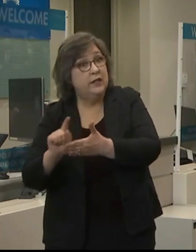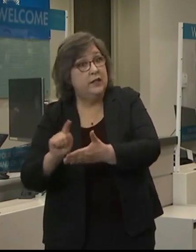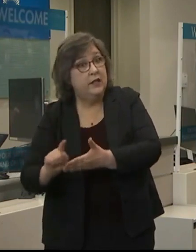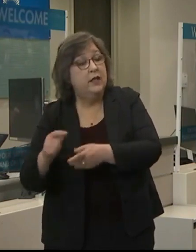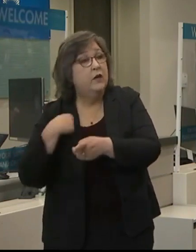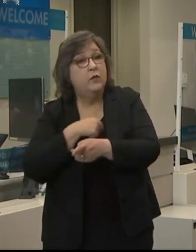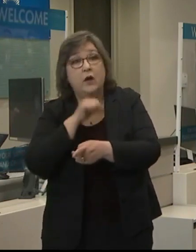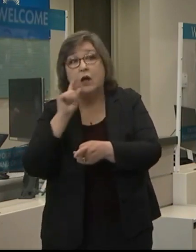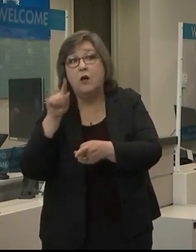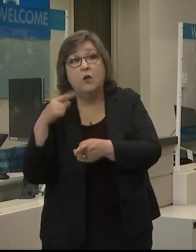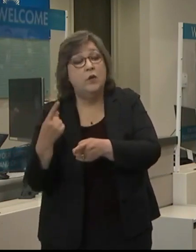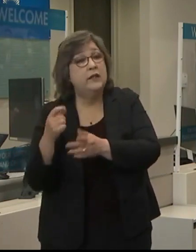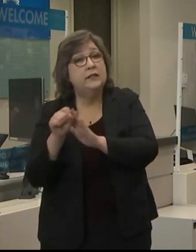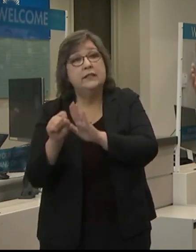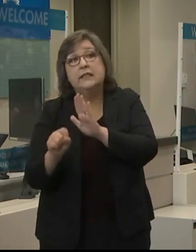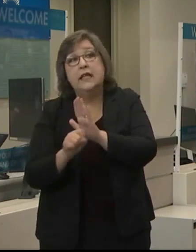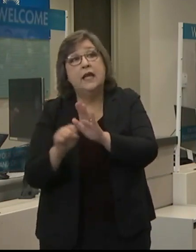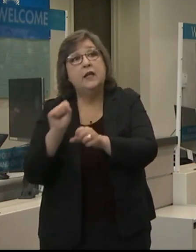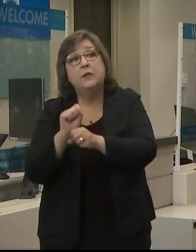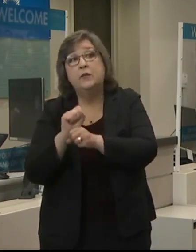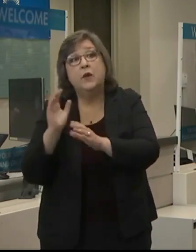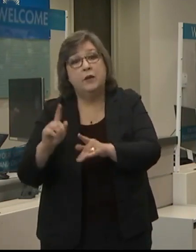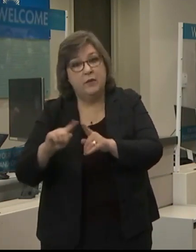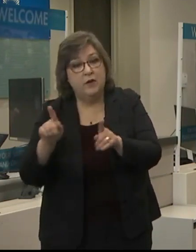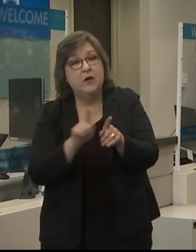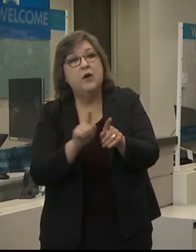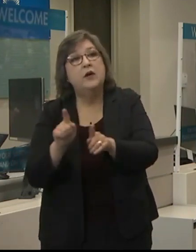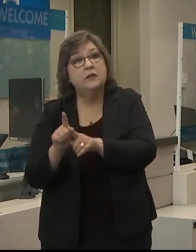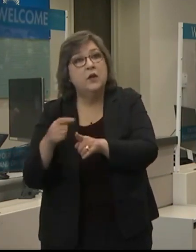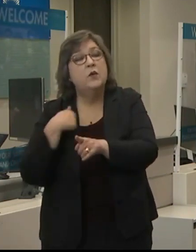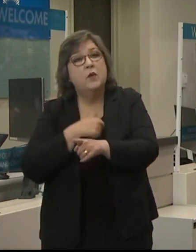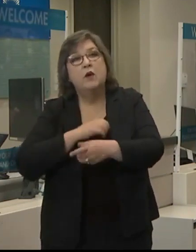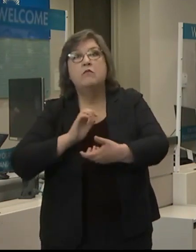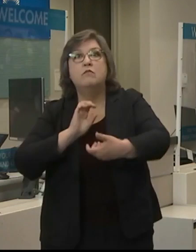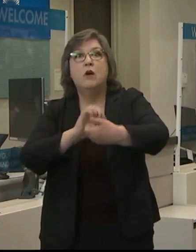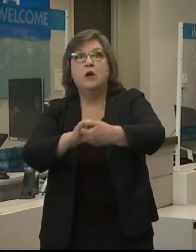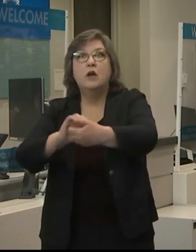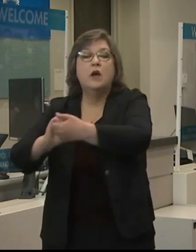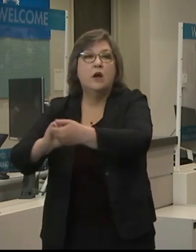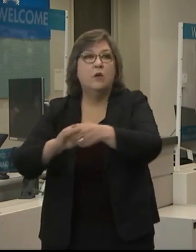announcing partnerships that include those like Kaiser, private sector now